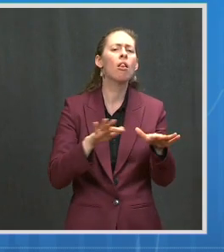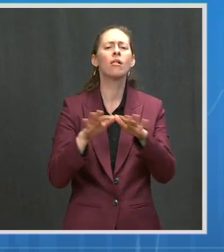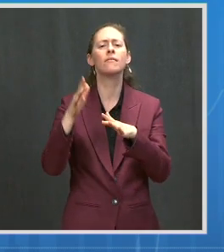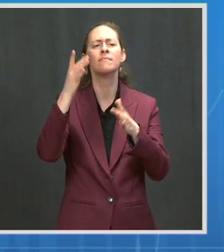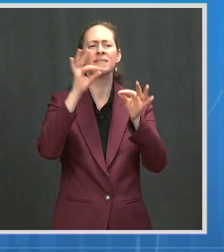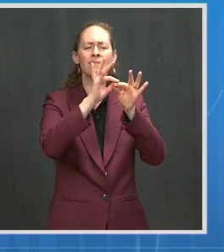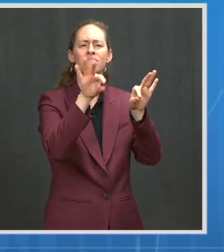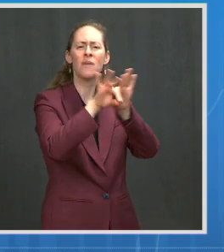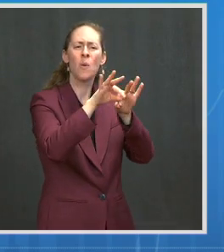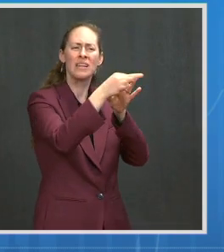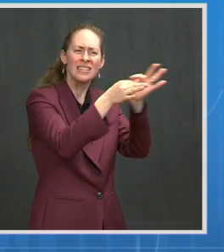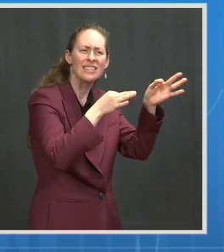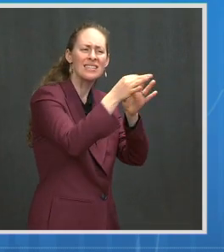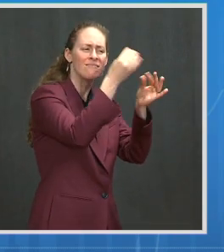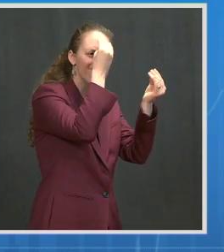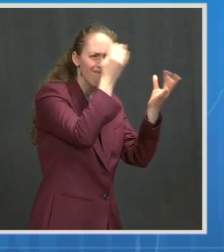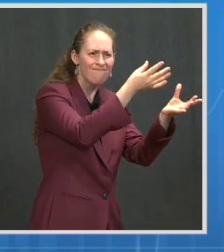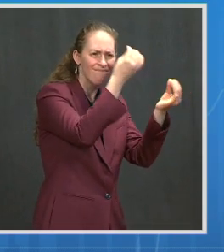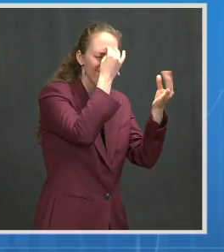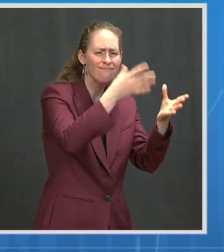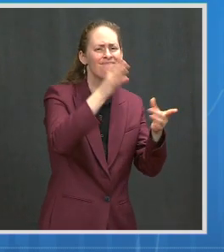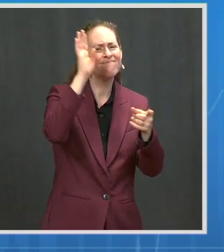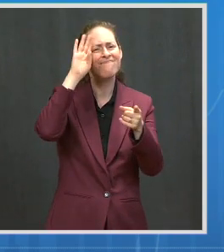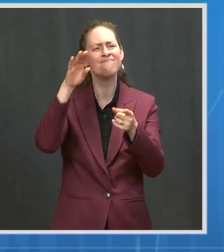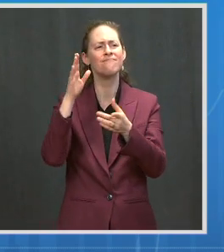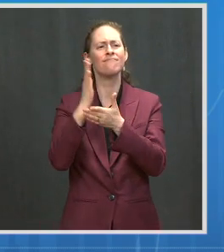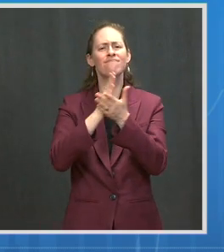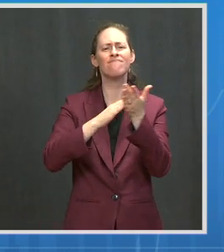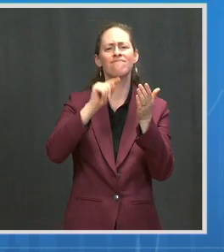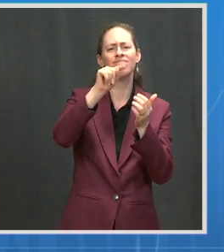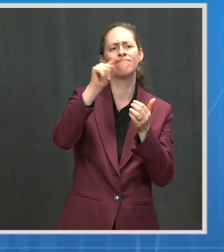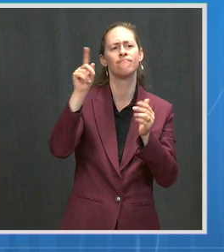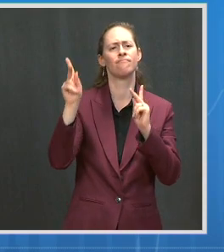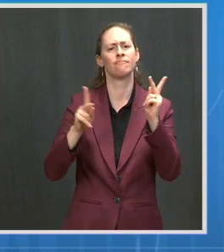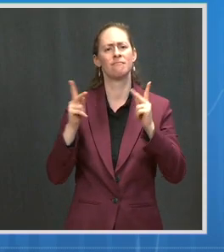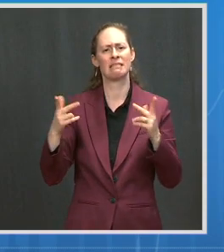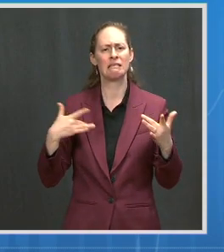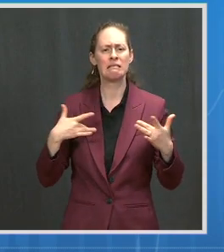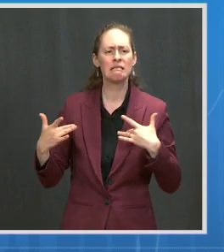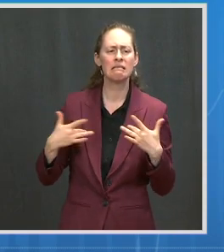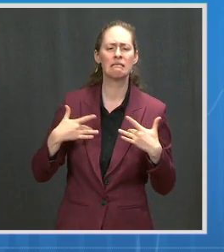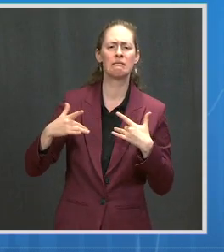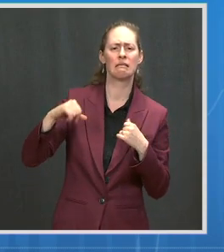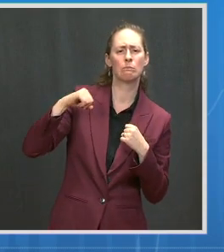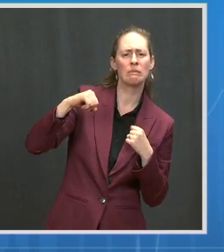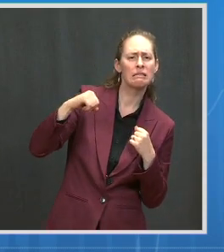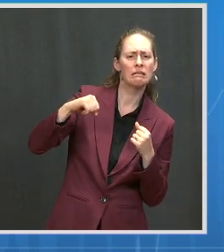and to help people make informed decisions about vaccination. Today, we will publish an article